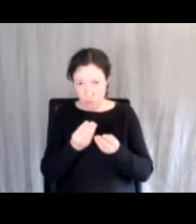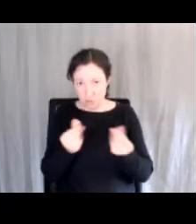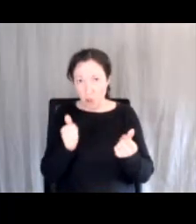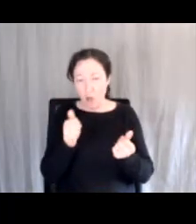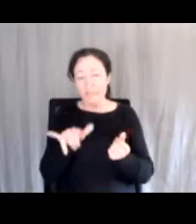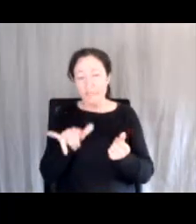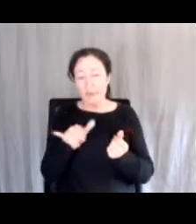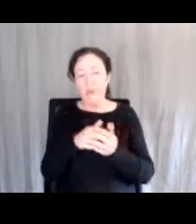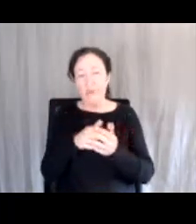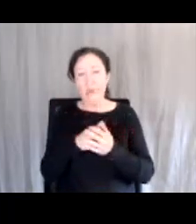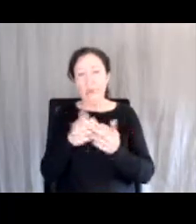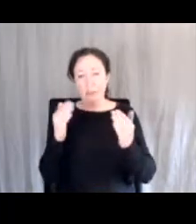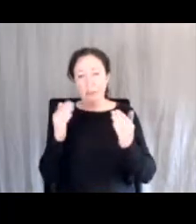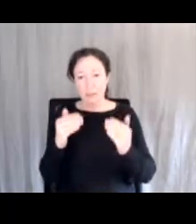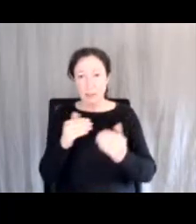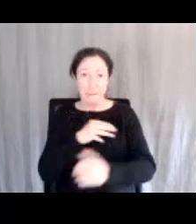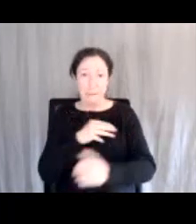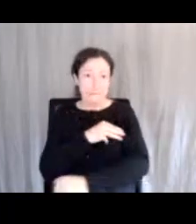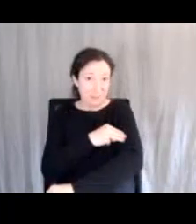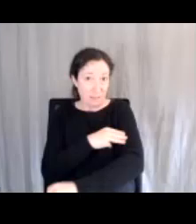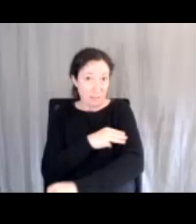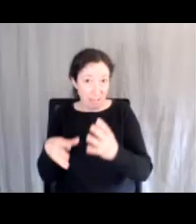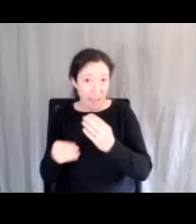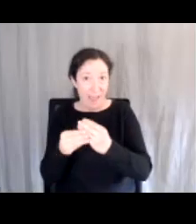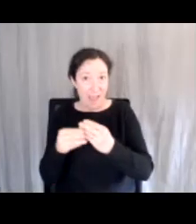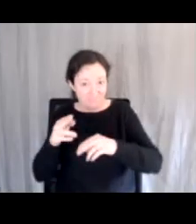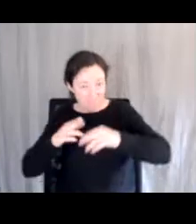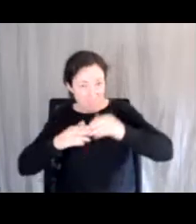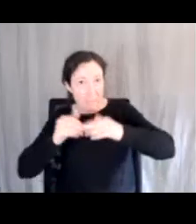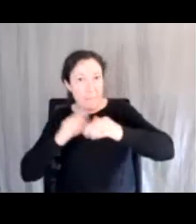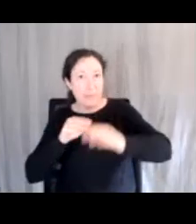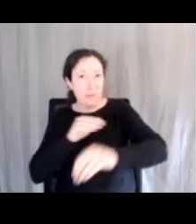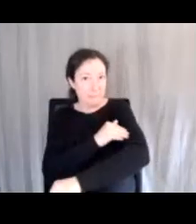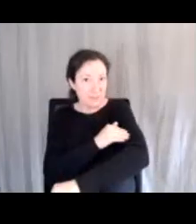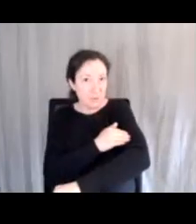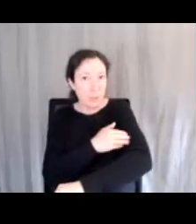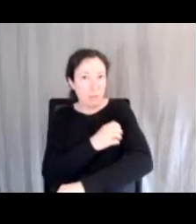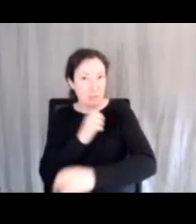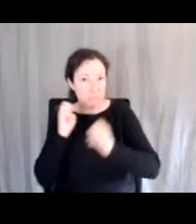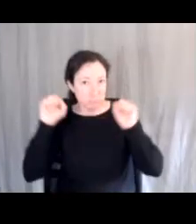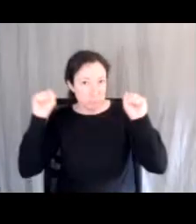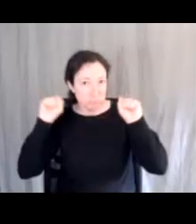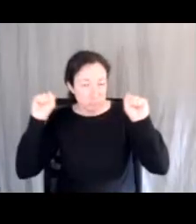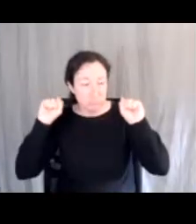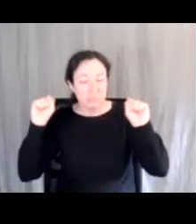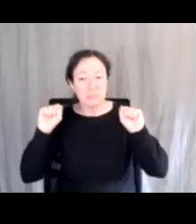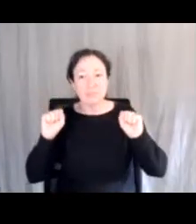and then focus on healthy and consistent sleep. Remember daylight in the morning and making sure that you're going to bed at the same time